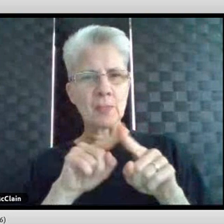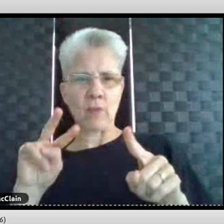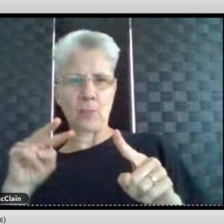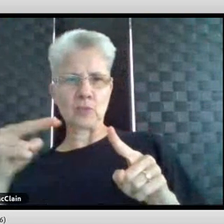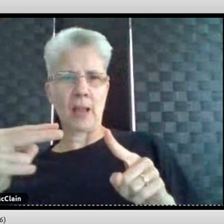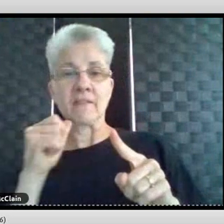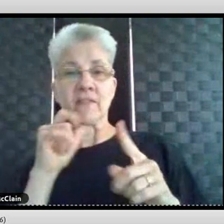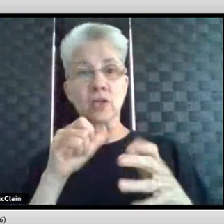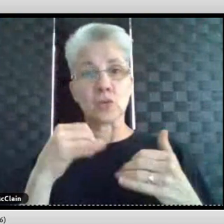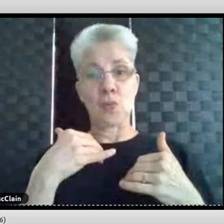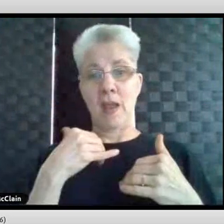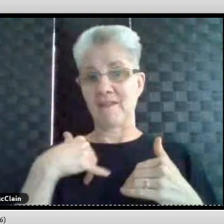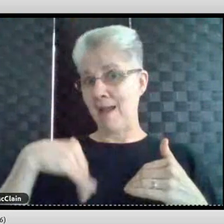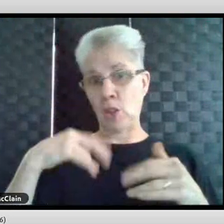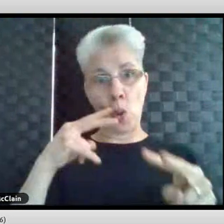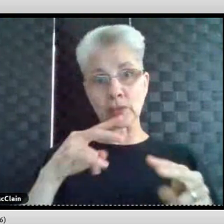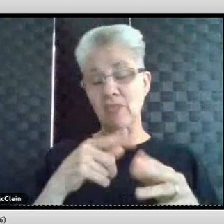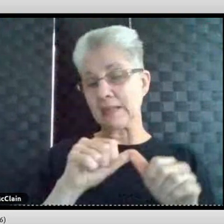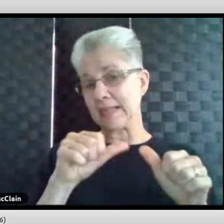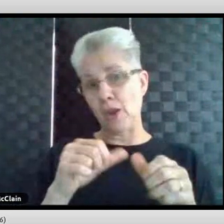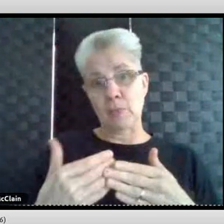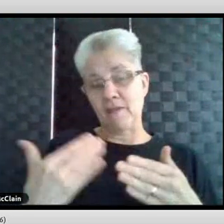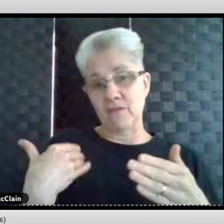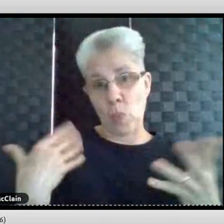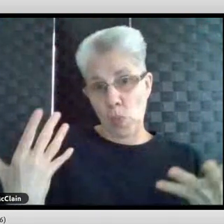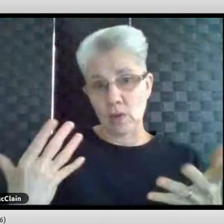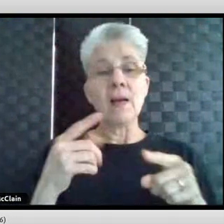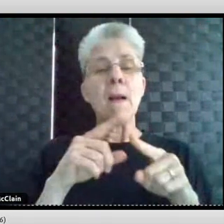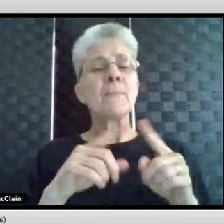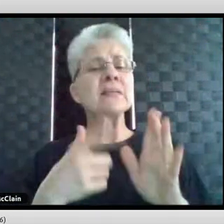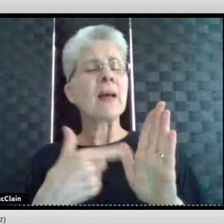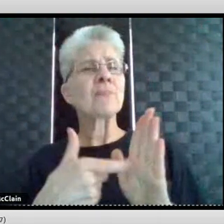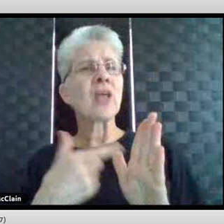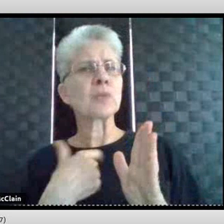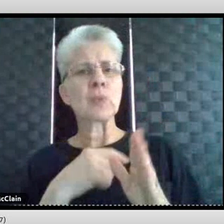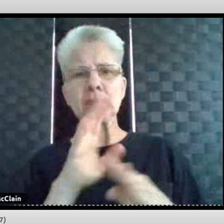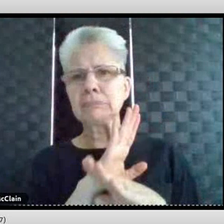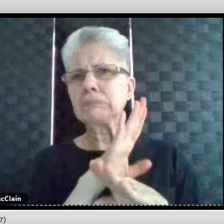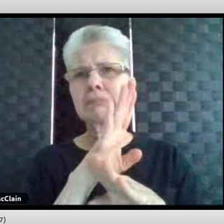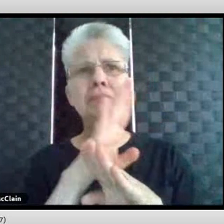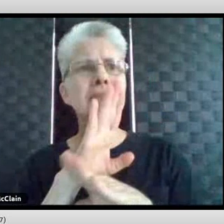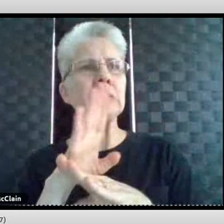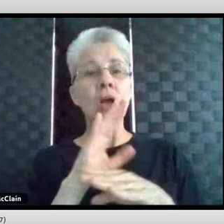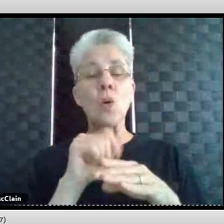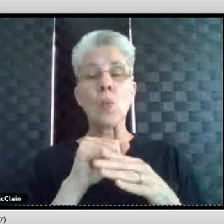not that you haven't ever looked at these areas before, but sometimes when we just have that fresh perspective